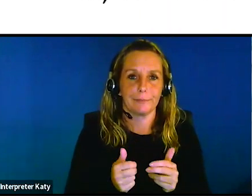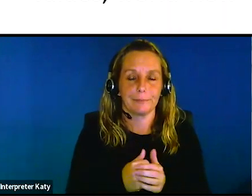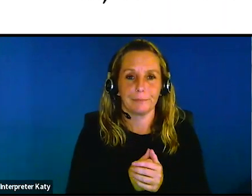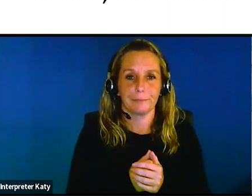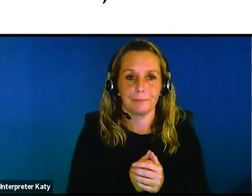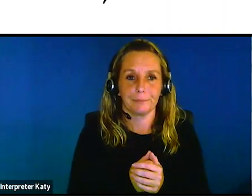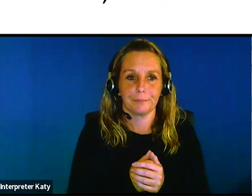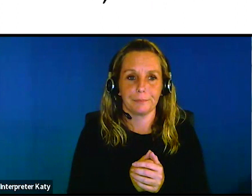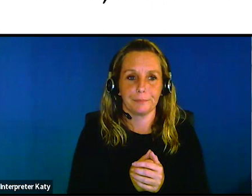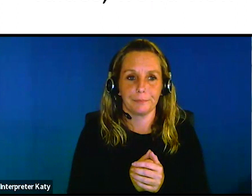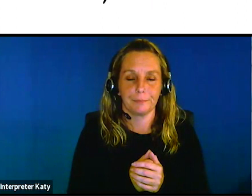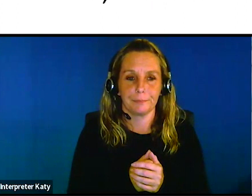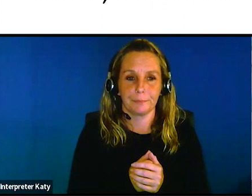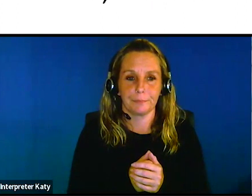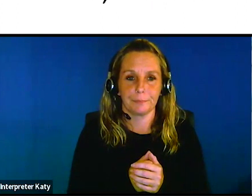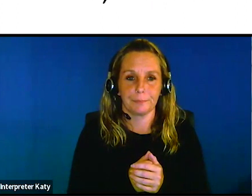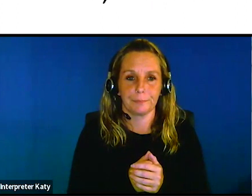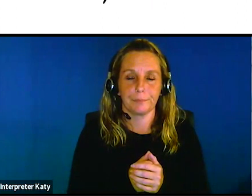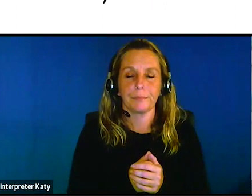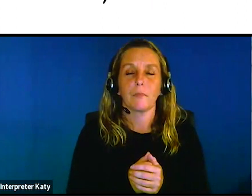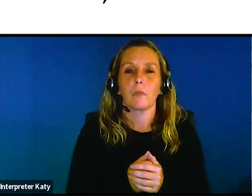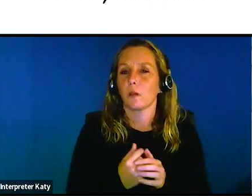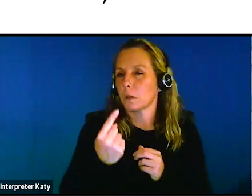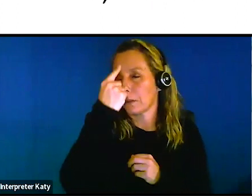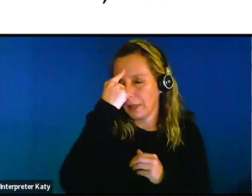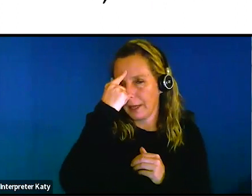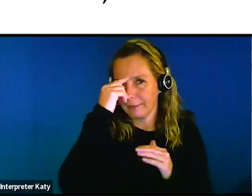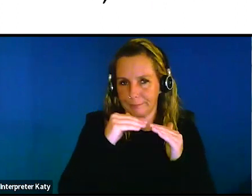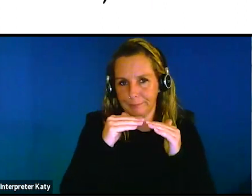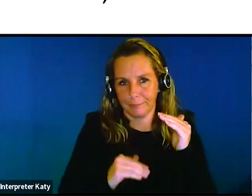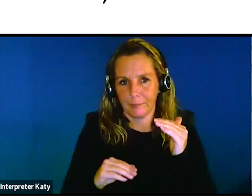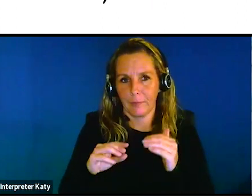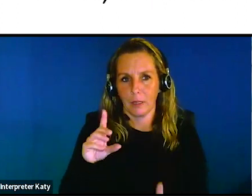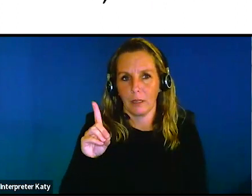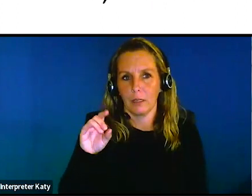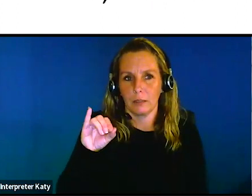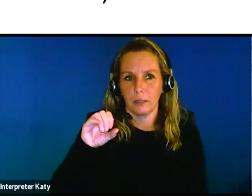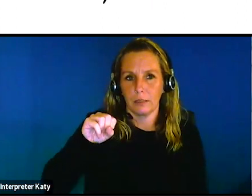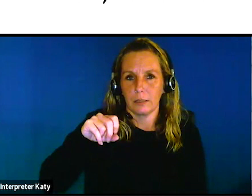So as we think about disparities, let's think about other elements